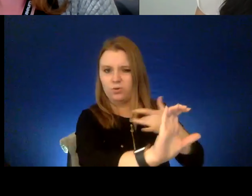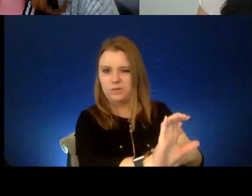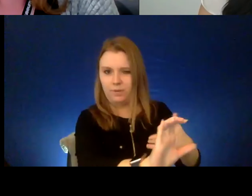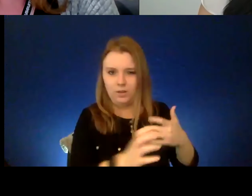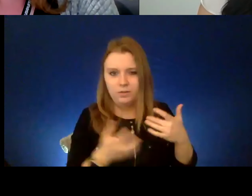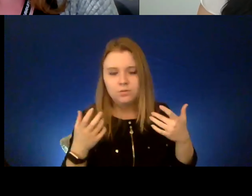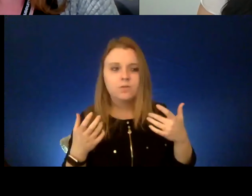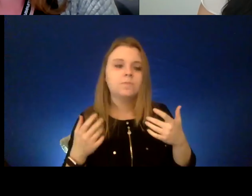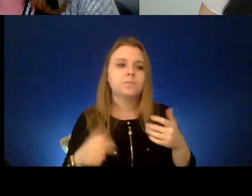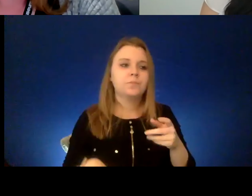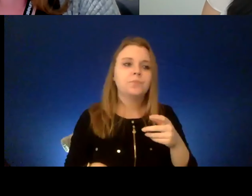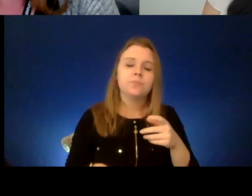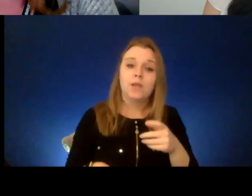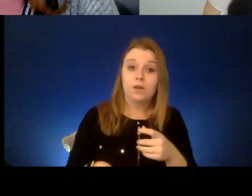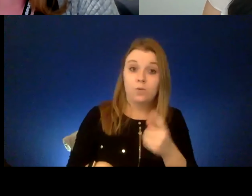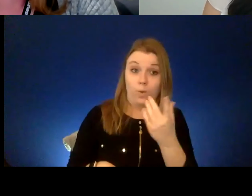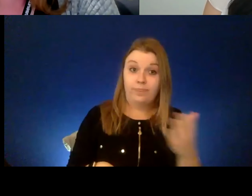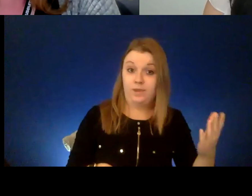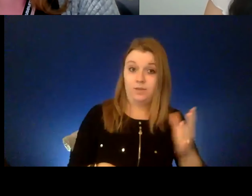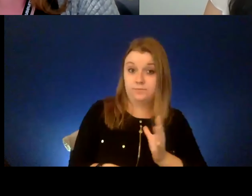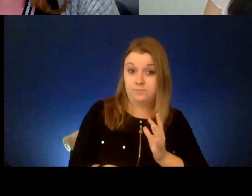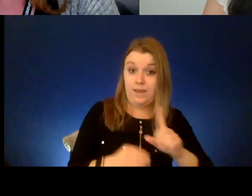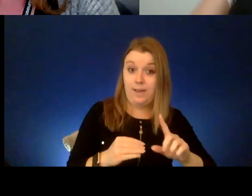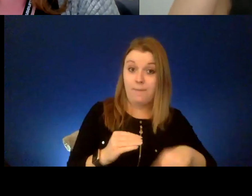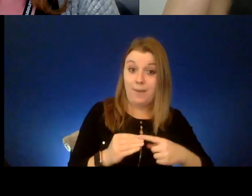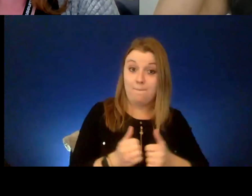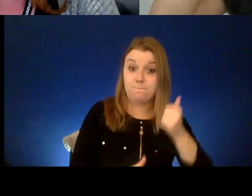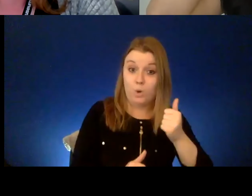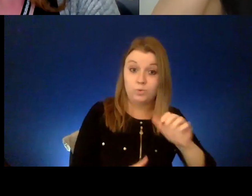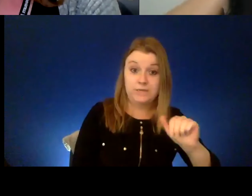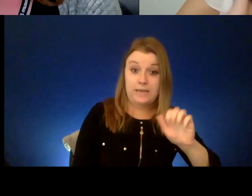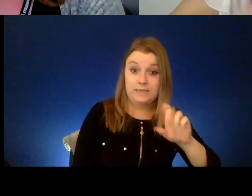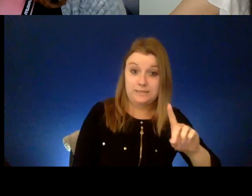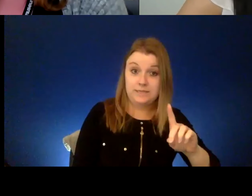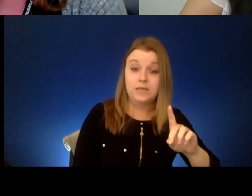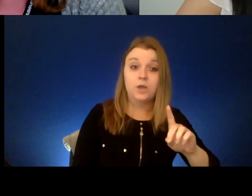And the great thing about most of them now is that when you pull them out, they lead you through it